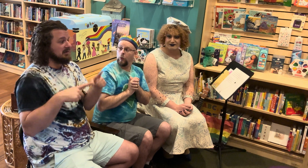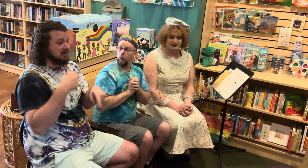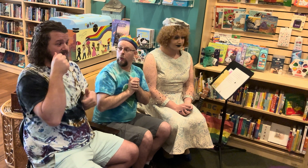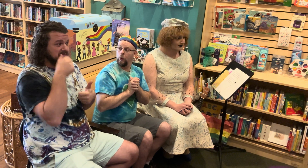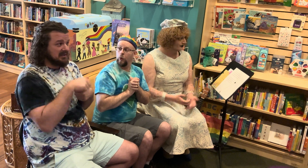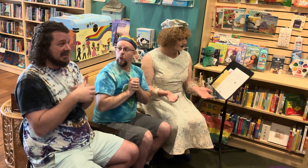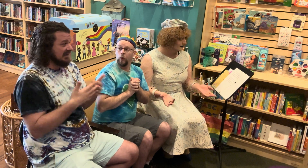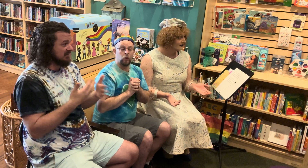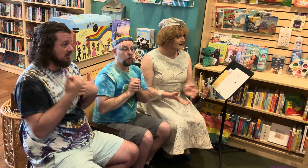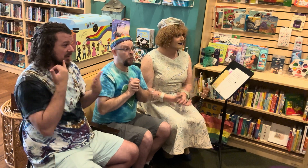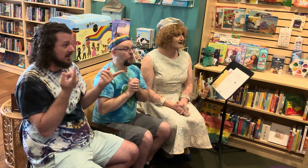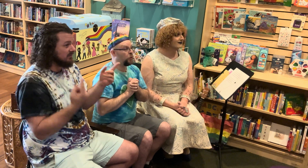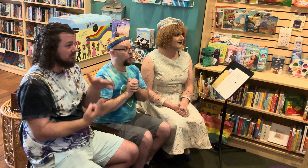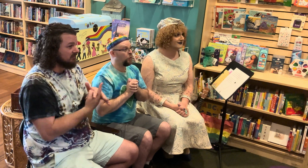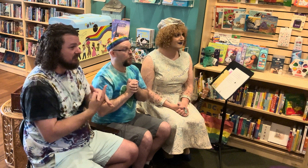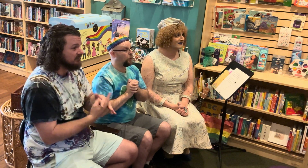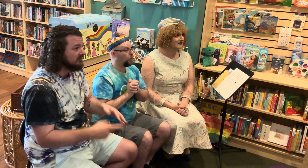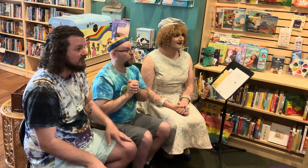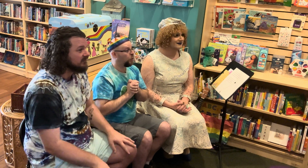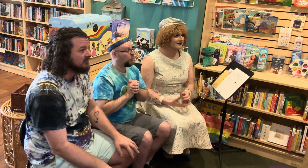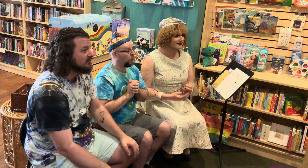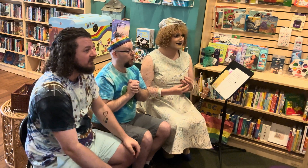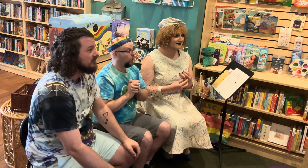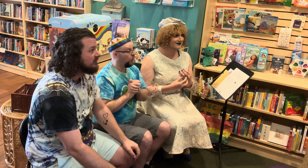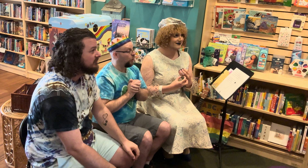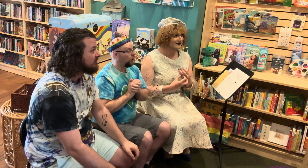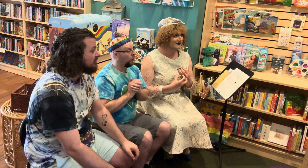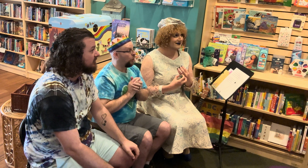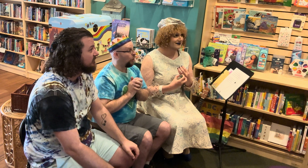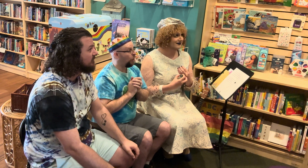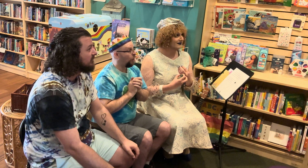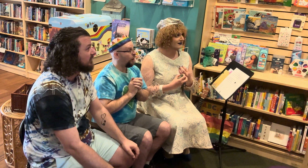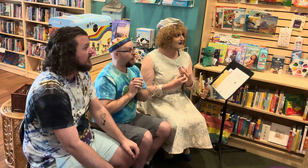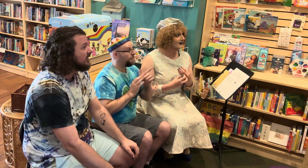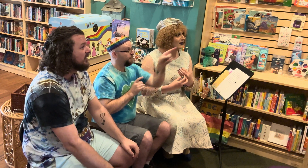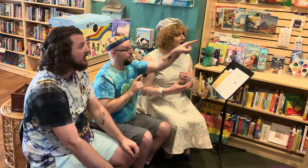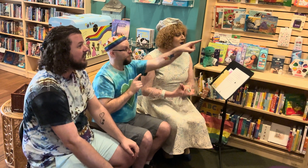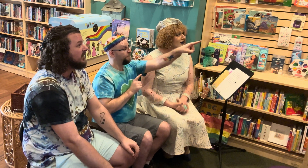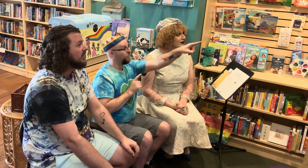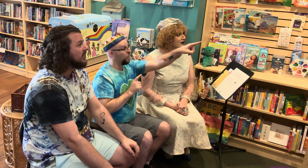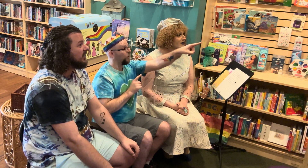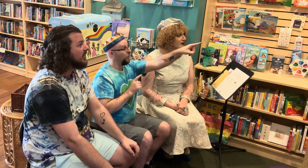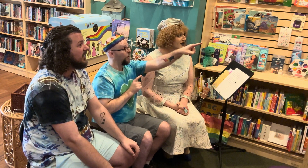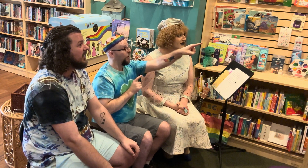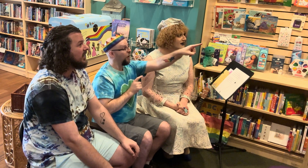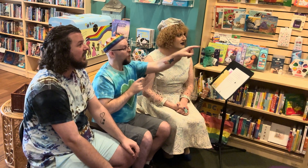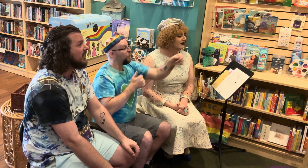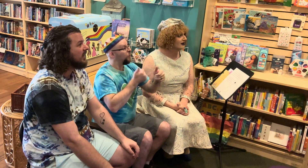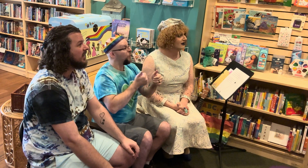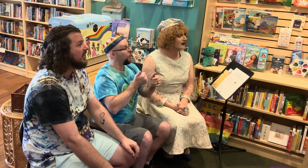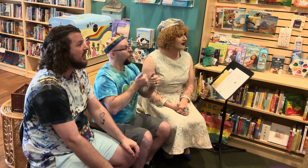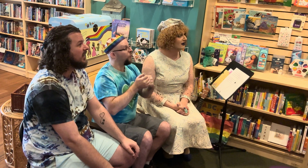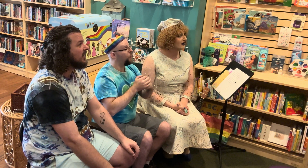times? Do you remember any of the signs you've learned? AUDIENCE: Yes! CALI: Do you remember one?